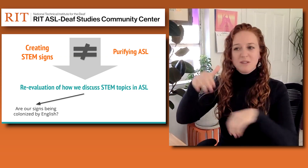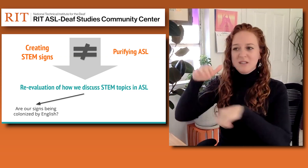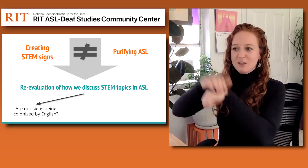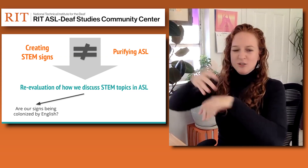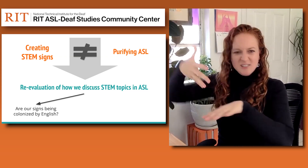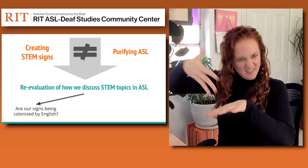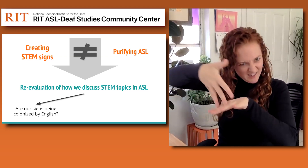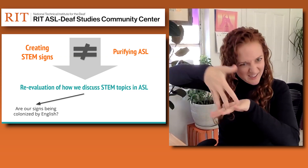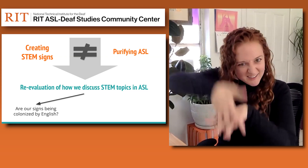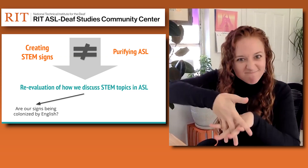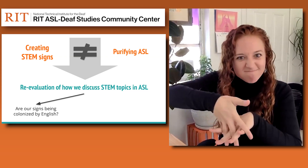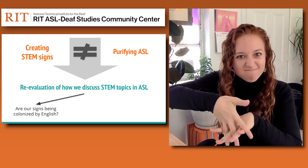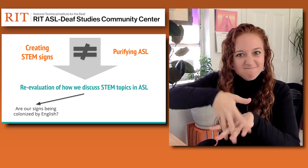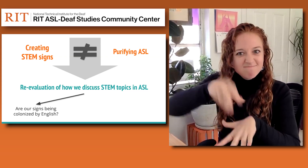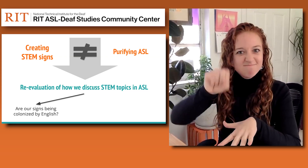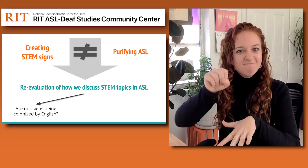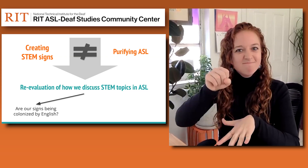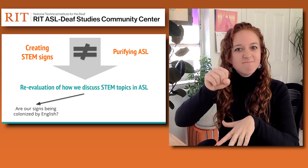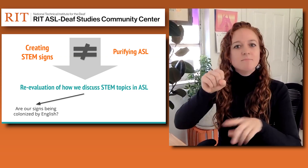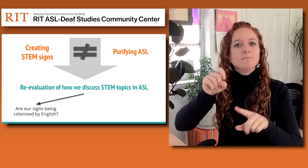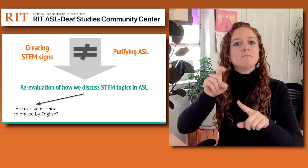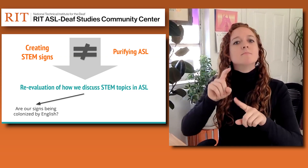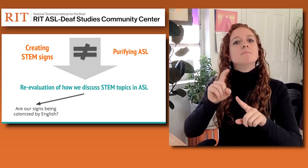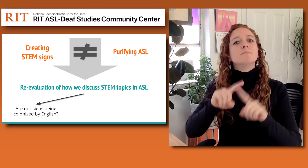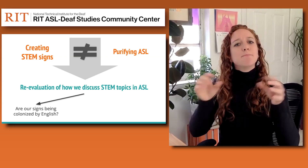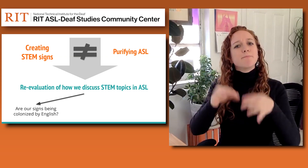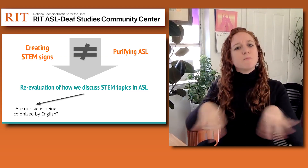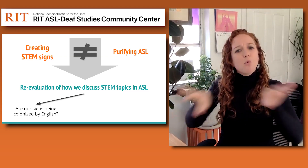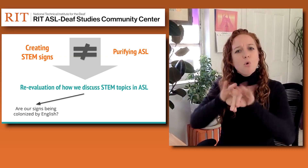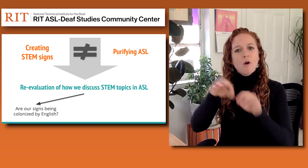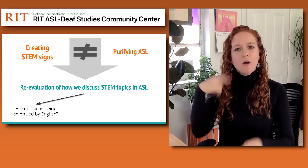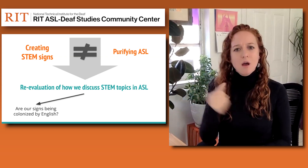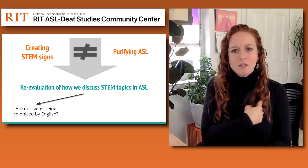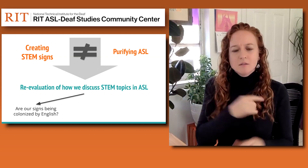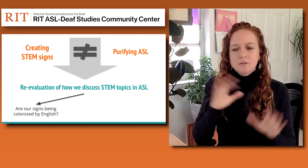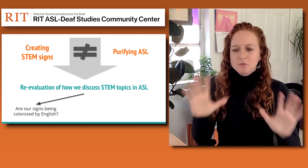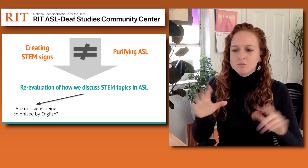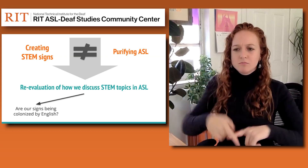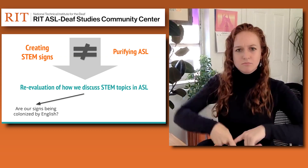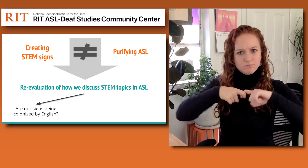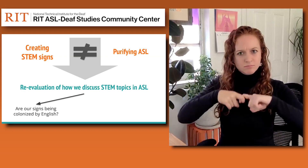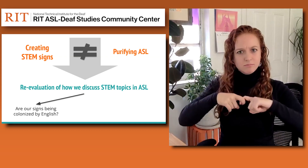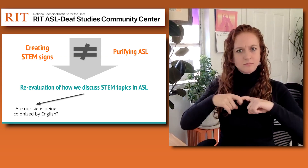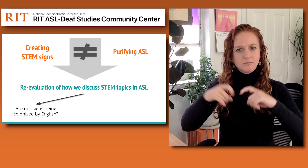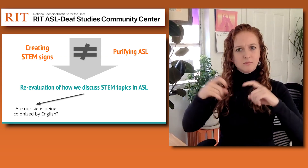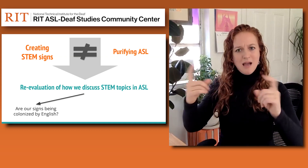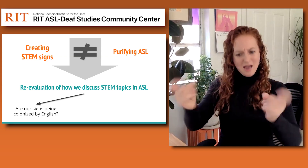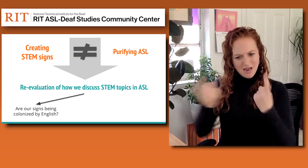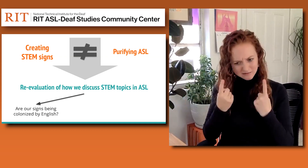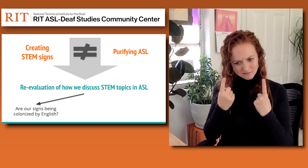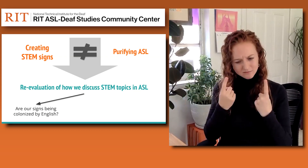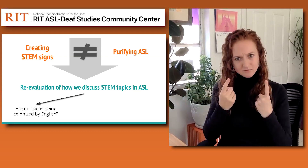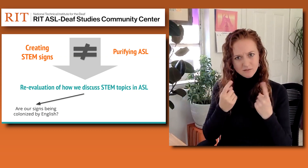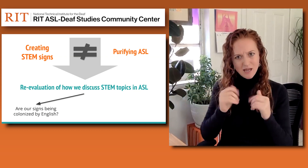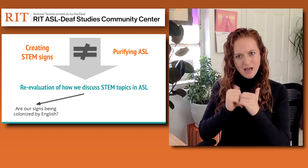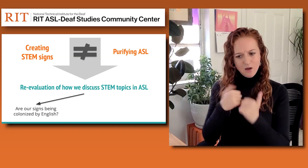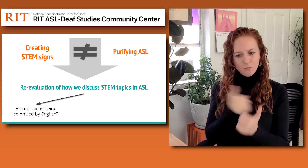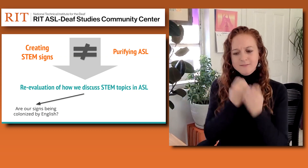and that English is deeply embedded into sign language. But it's important for us to just say, "Hang on a second"